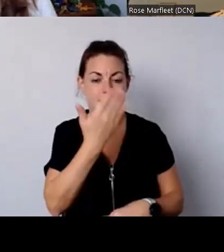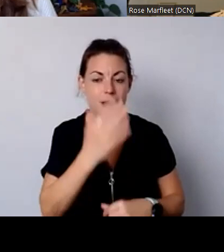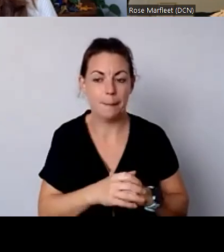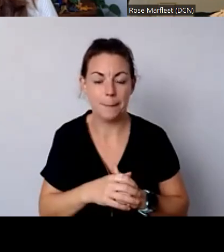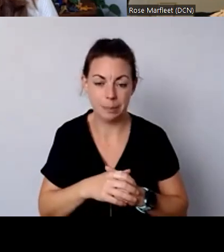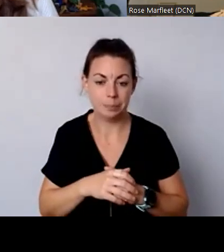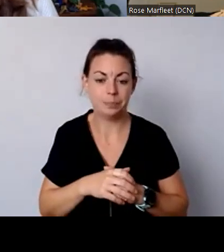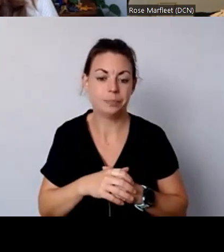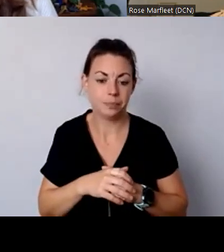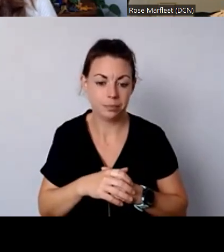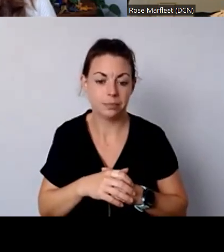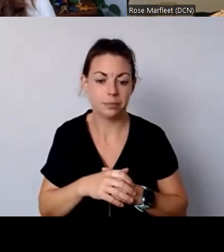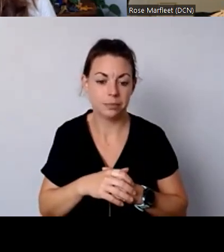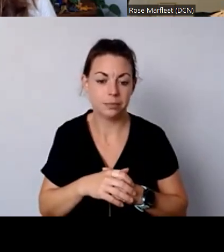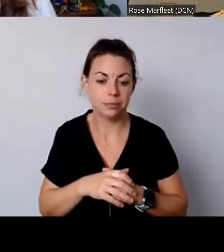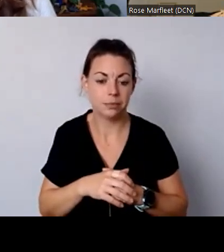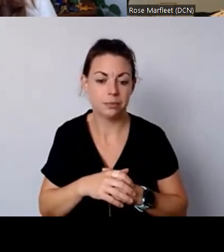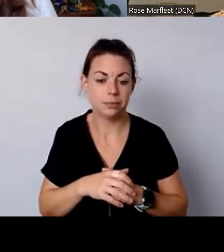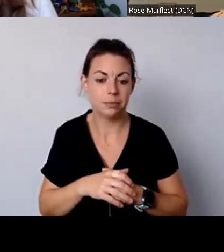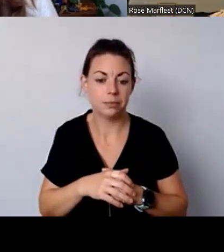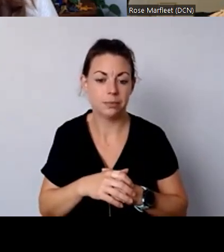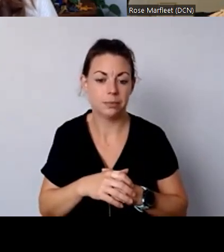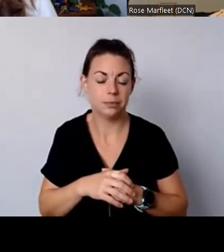before entering to make sure that you have all the information.